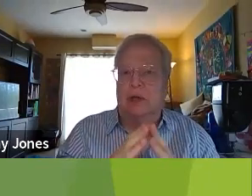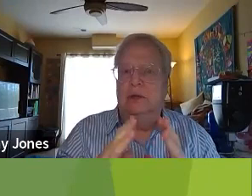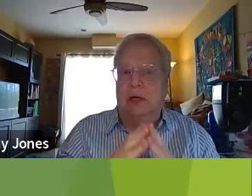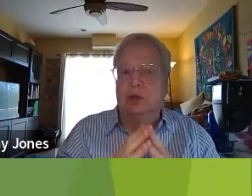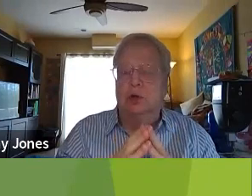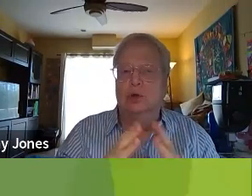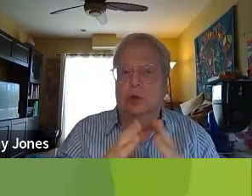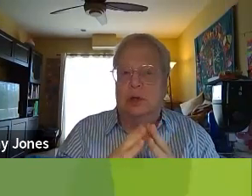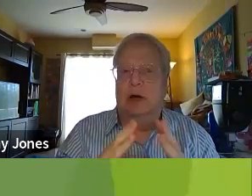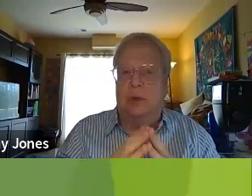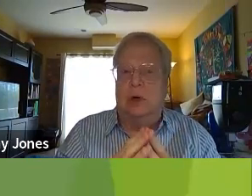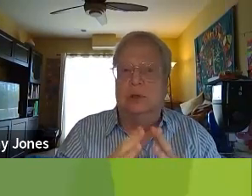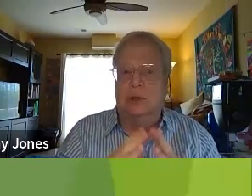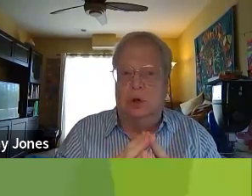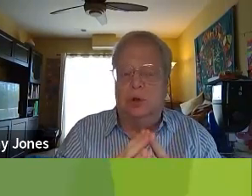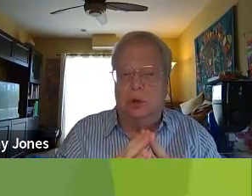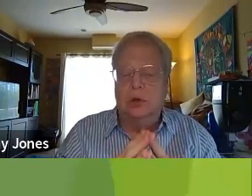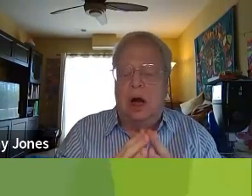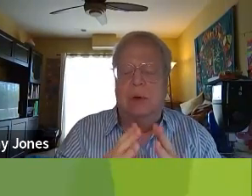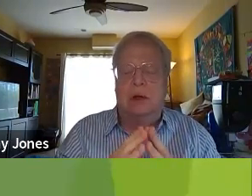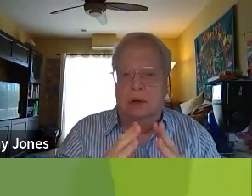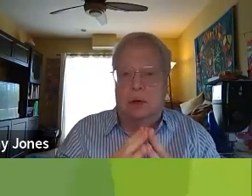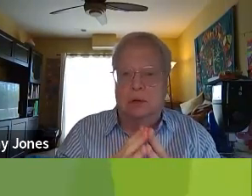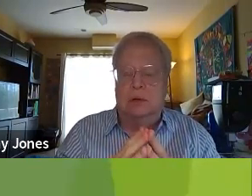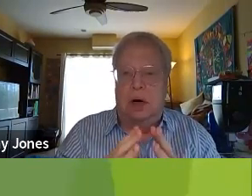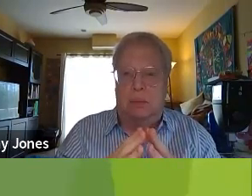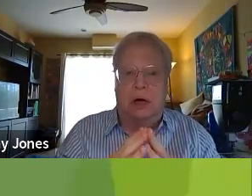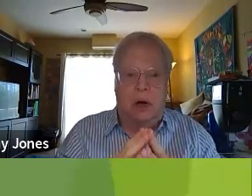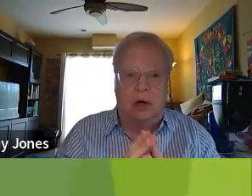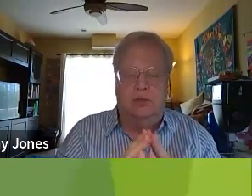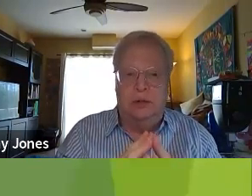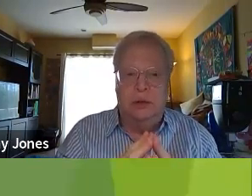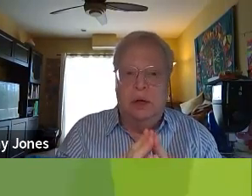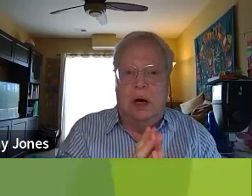that they use to connect with those interpreters, I mean, those mental health professionals,